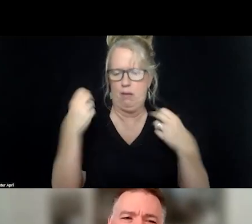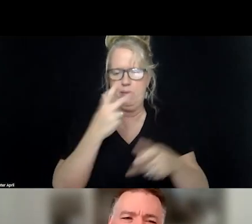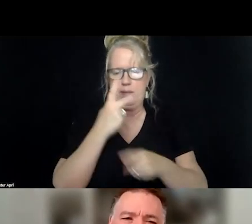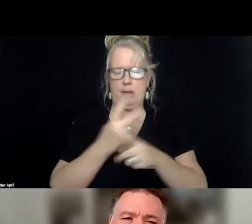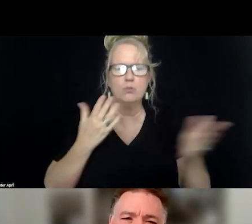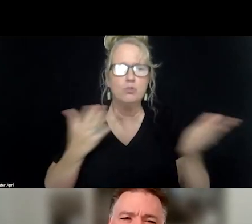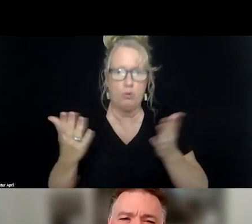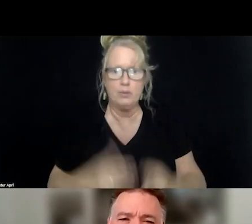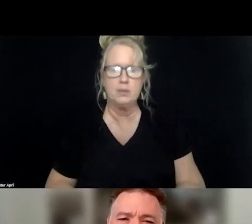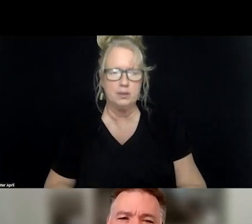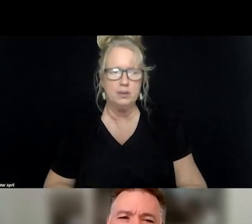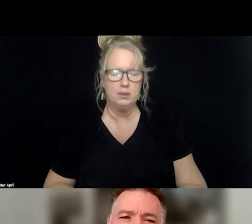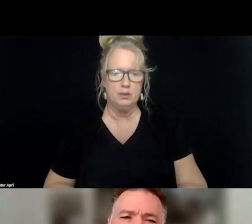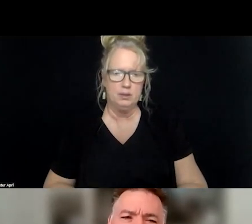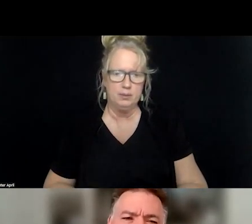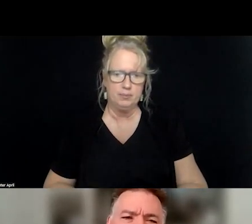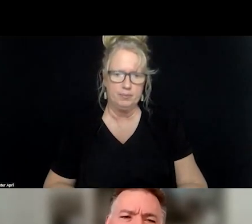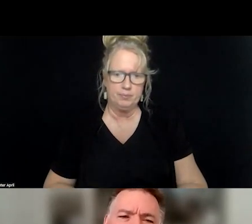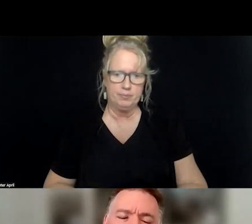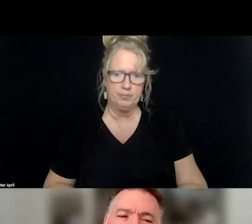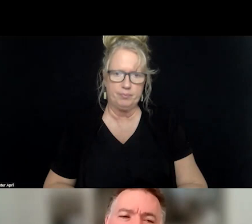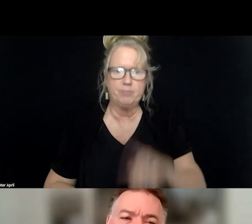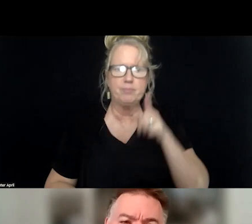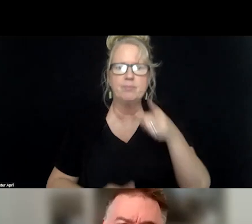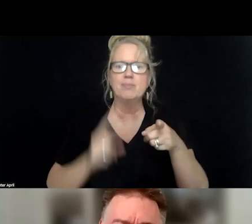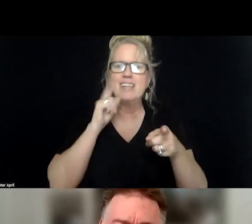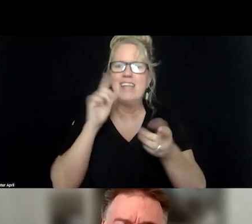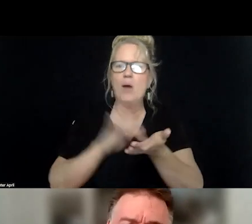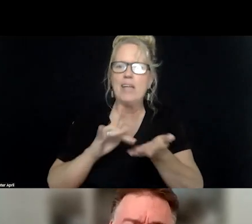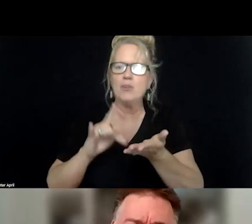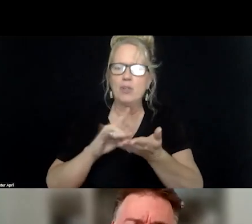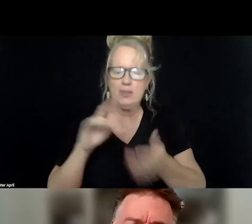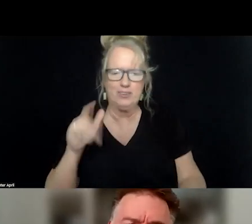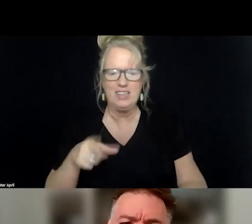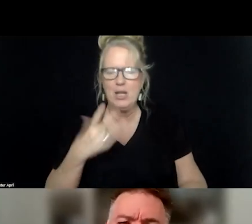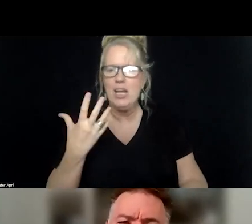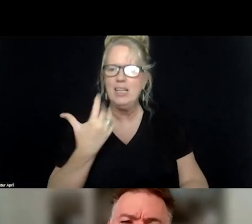HERE IS THE CALCULATOR.